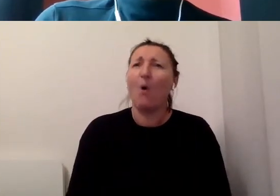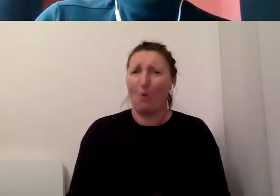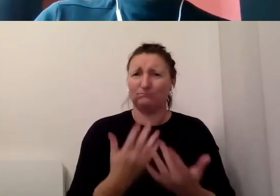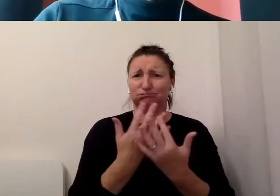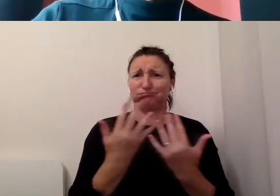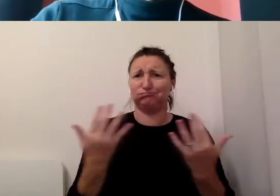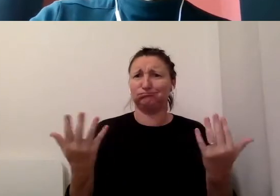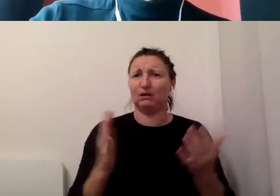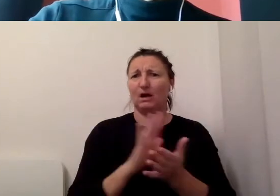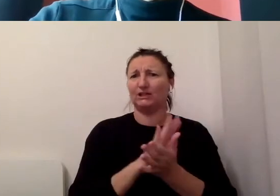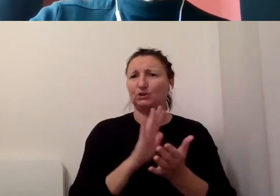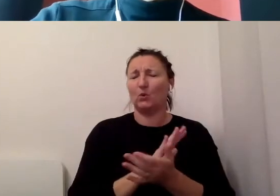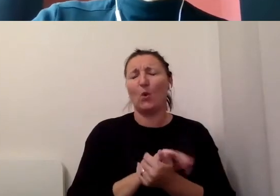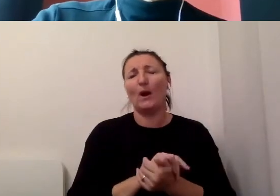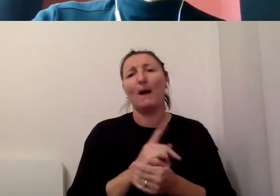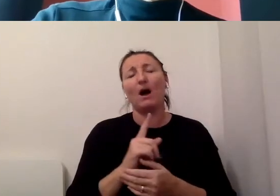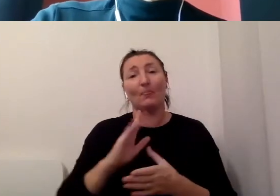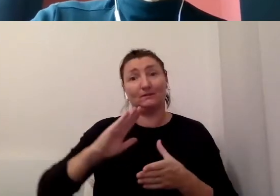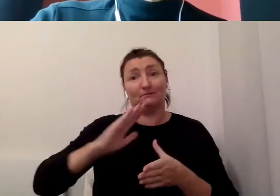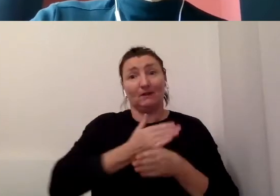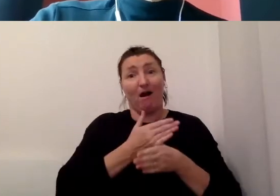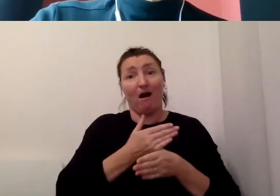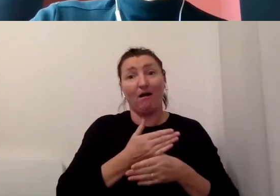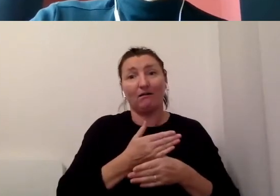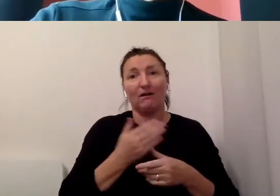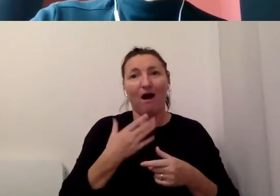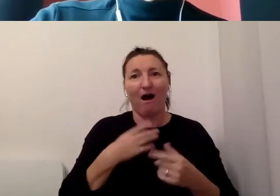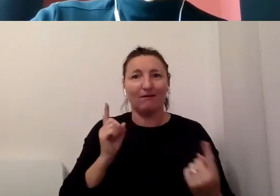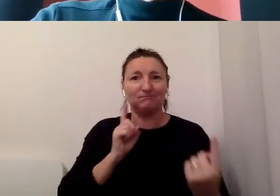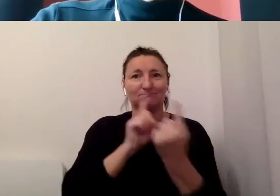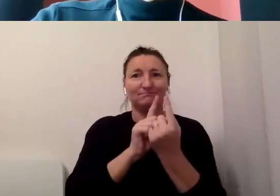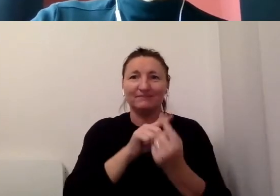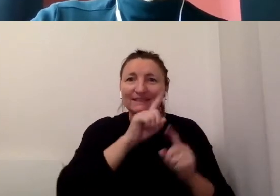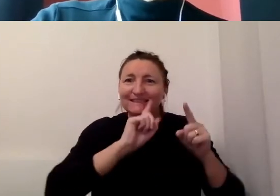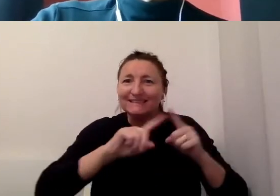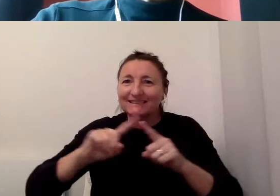was the idea of being able to meet with other people particularly in the current situation